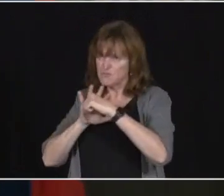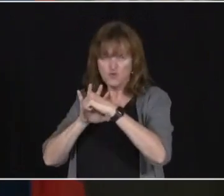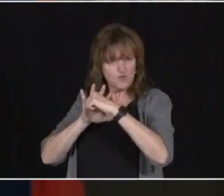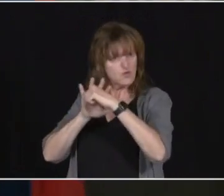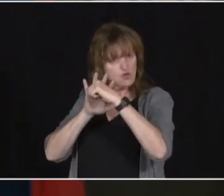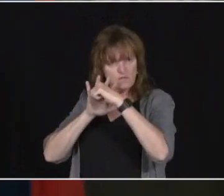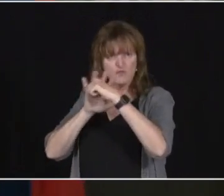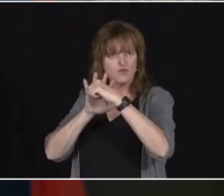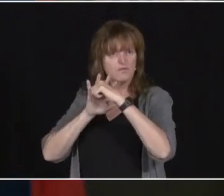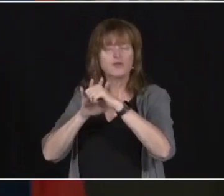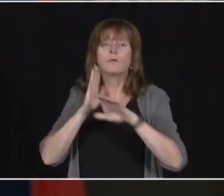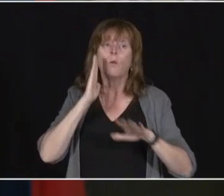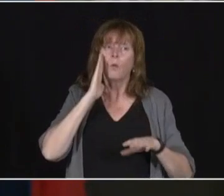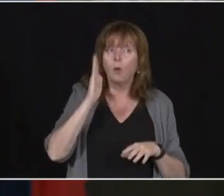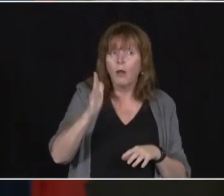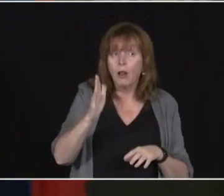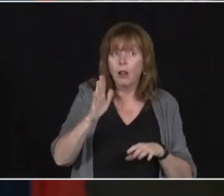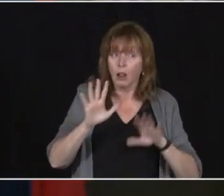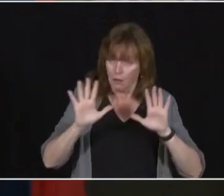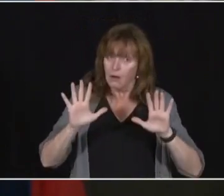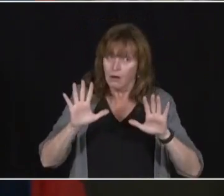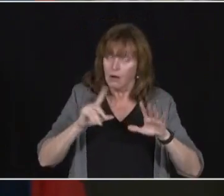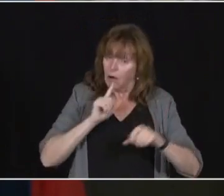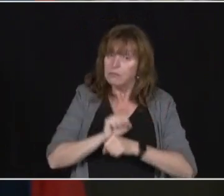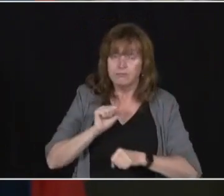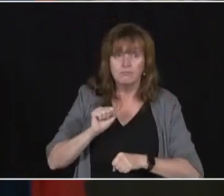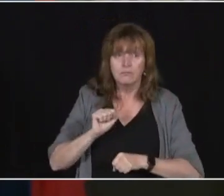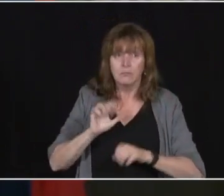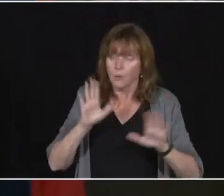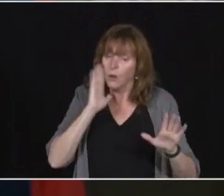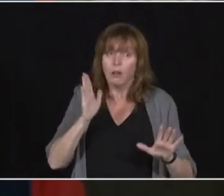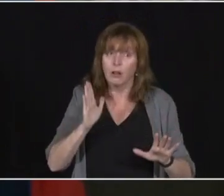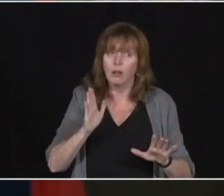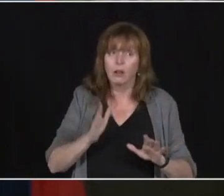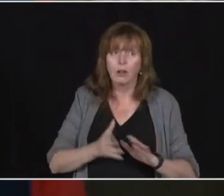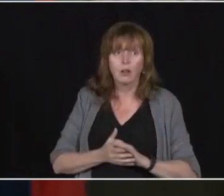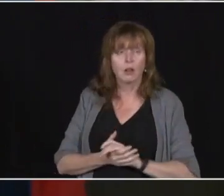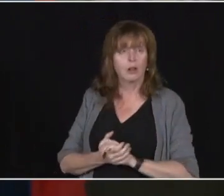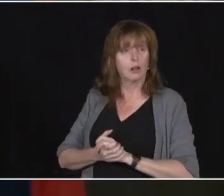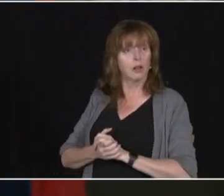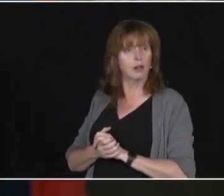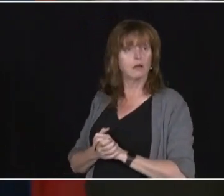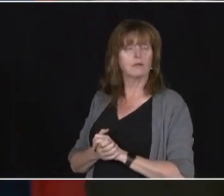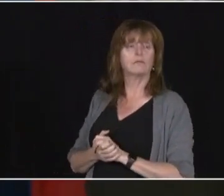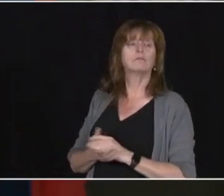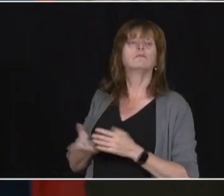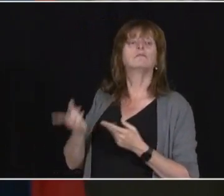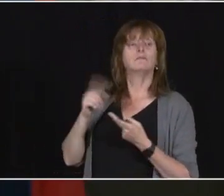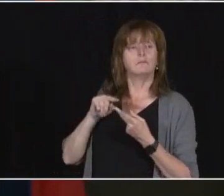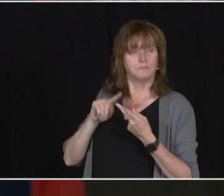we are on this. By way of follow-up,